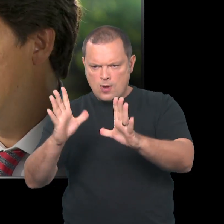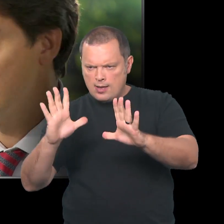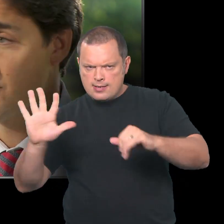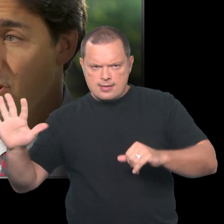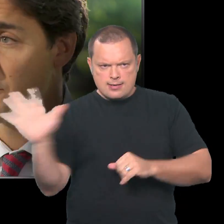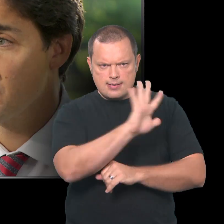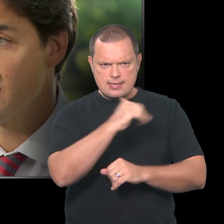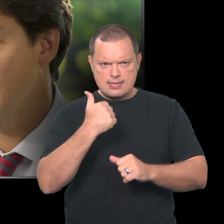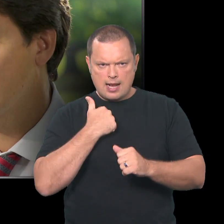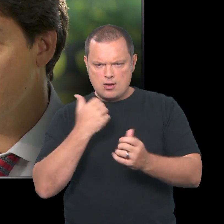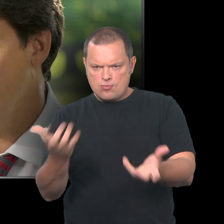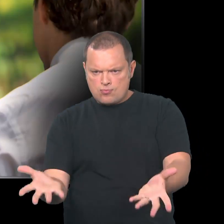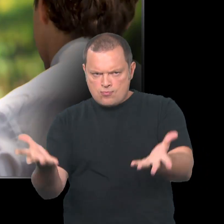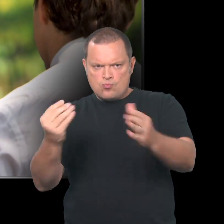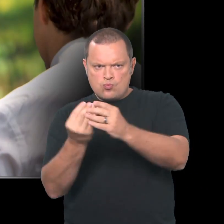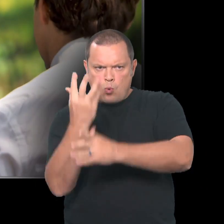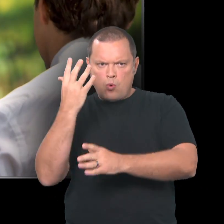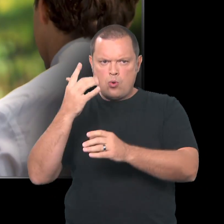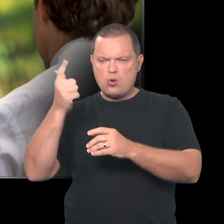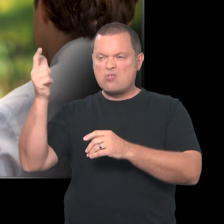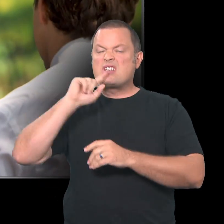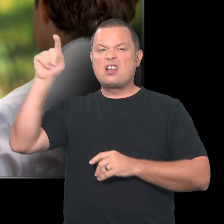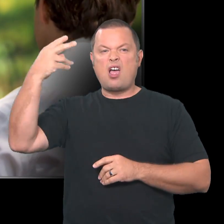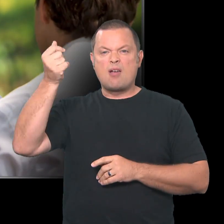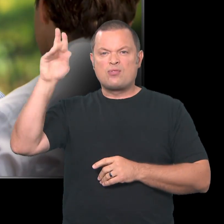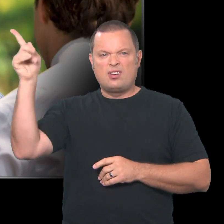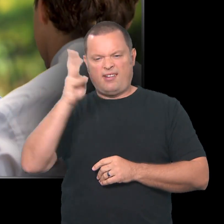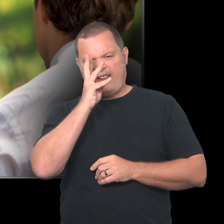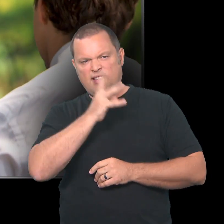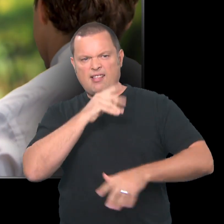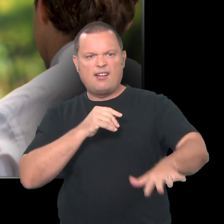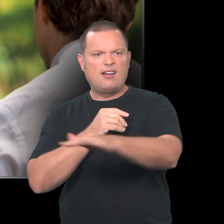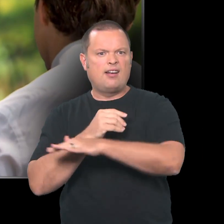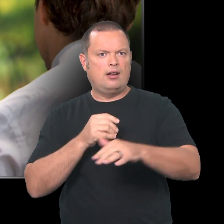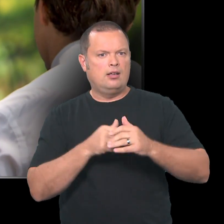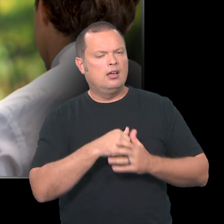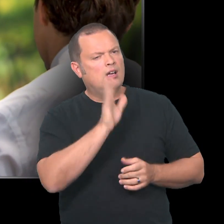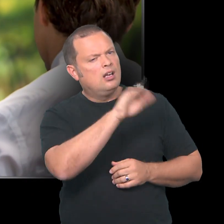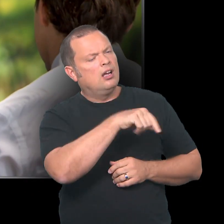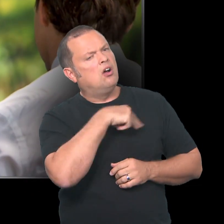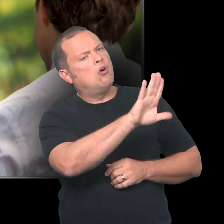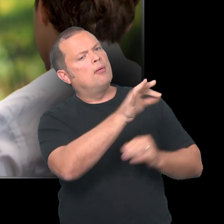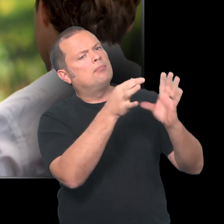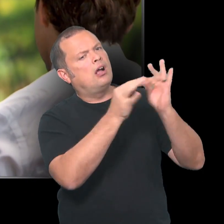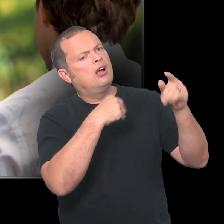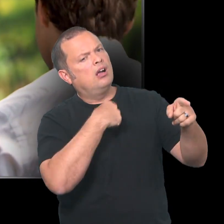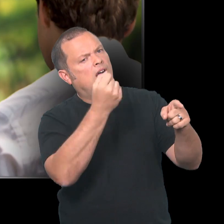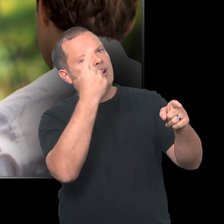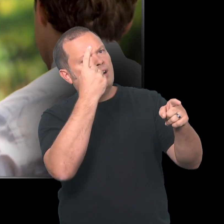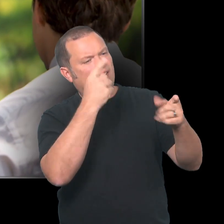in a way that works for most Canadians, and for ten years, Mr. Harper has neglected that. Well, that's your message,